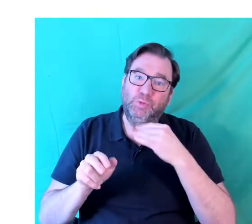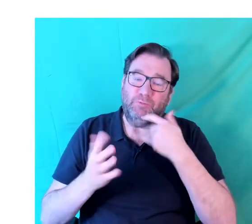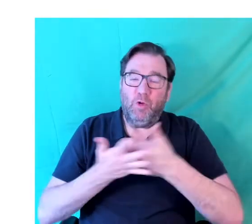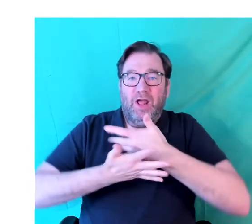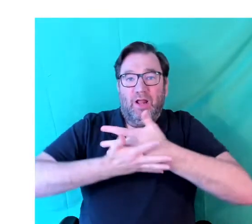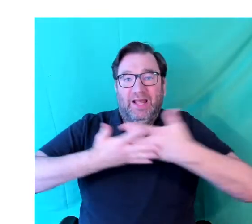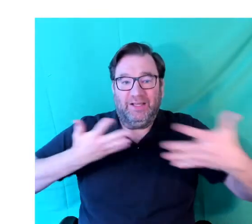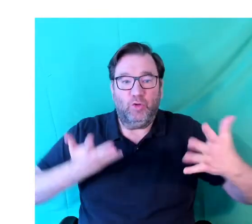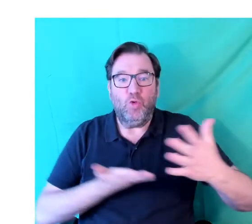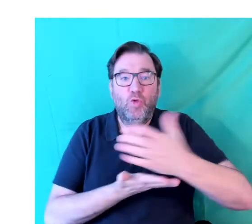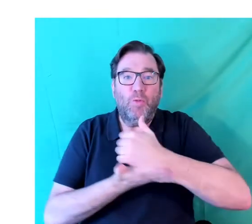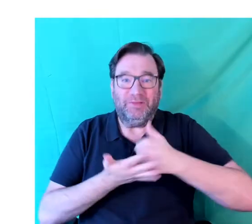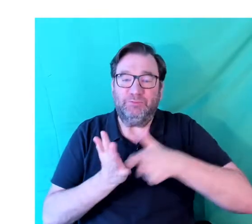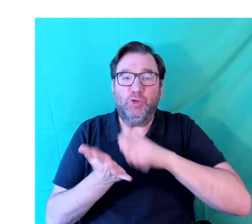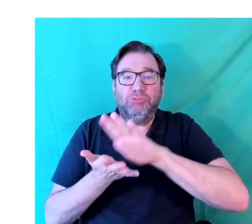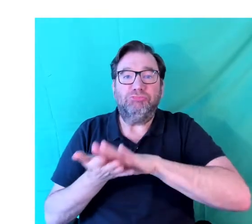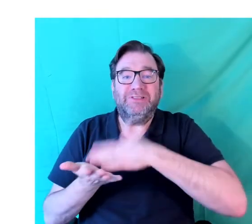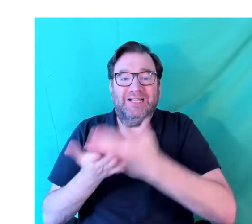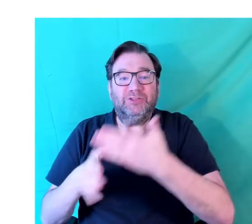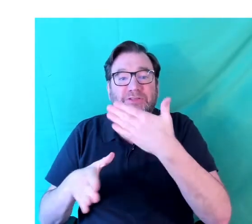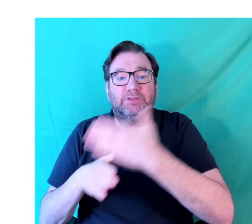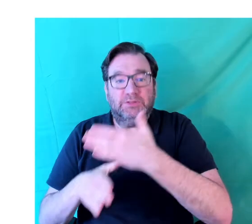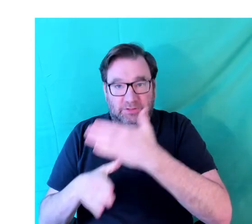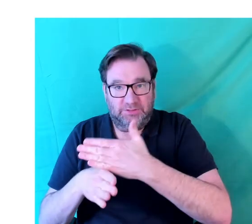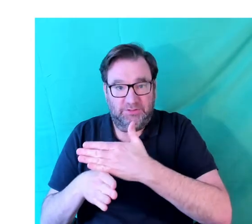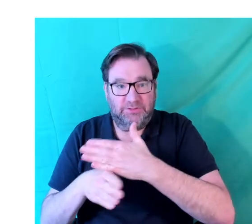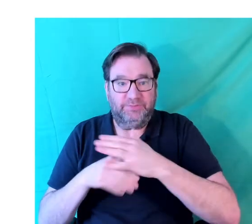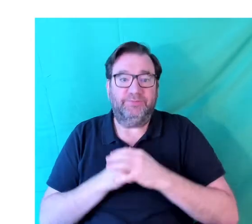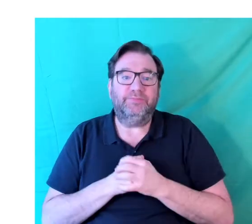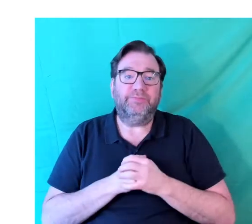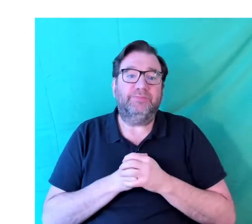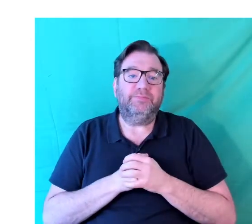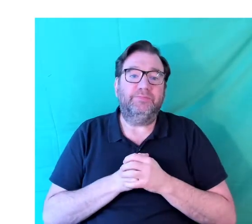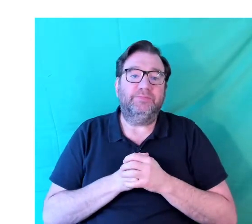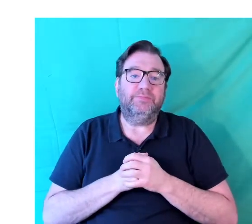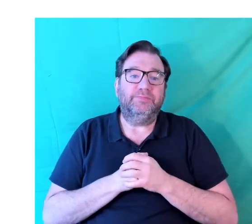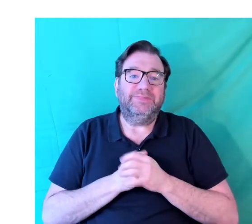This is useful for creating large-scale parallel corpora for translation tasks.